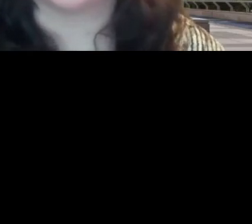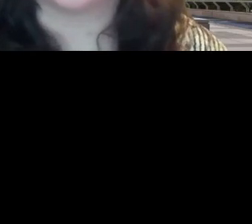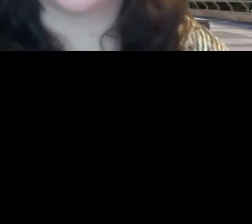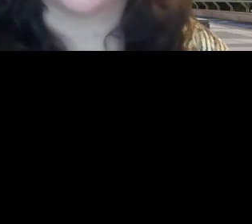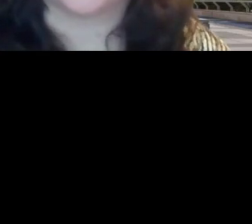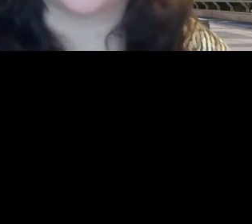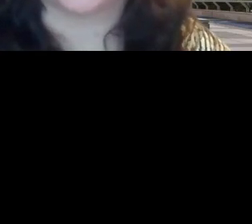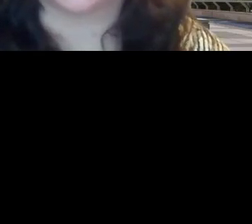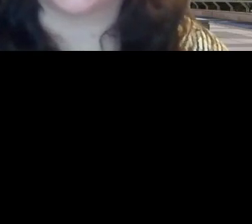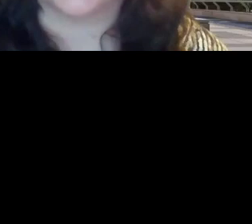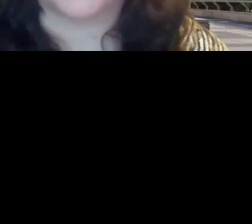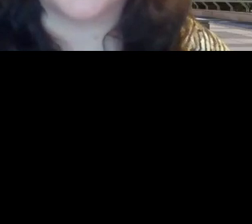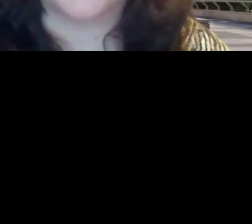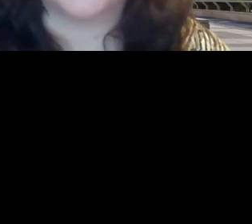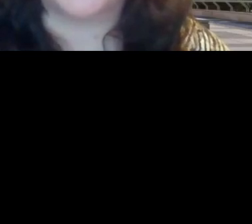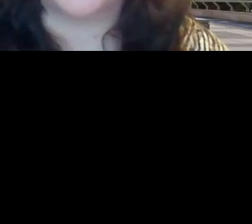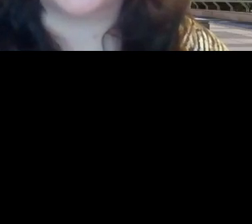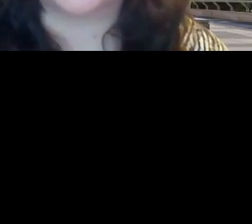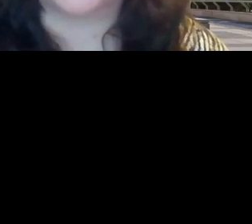Thank you so much for being with us this afternoon.